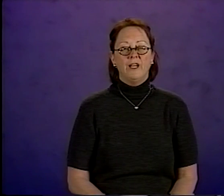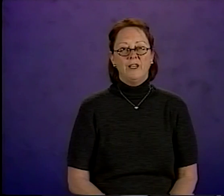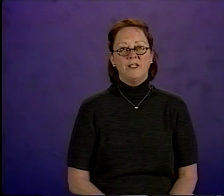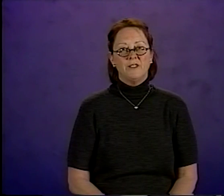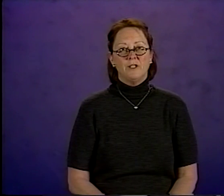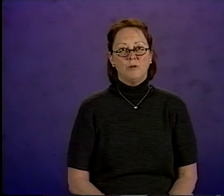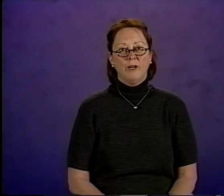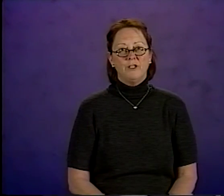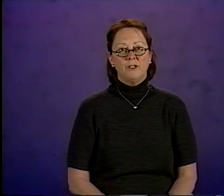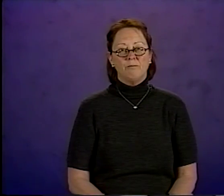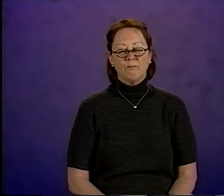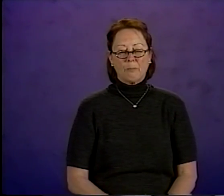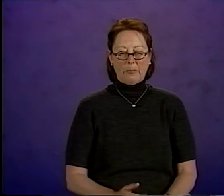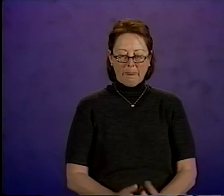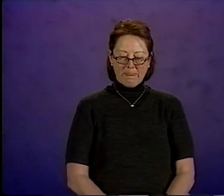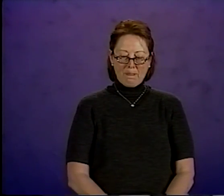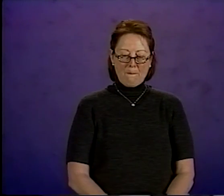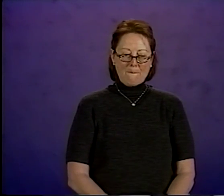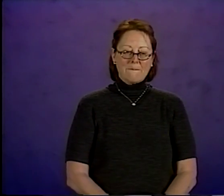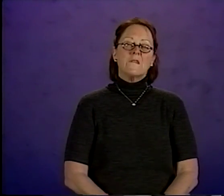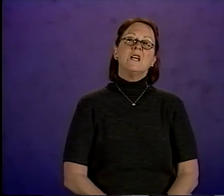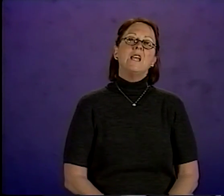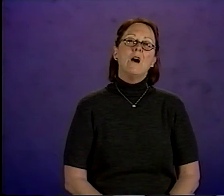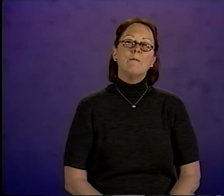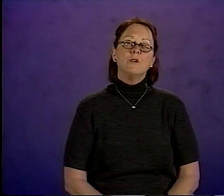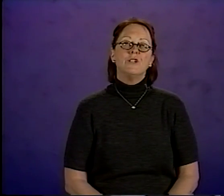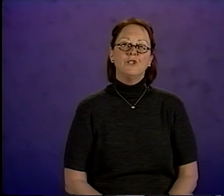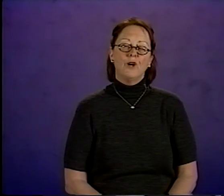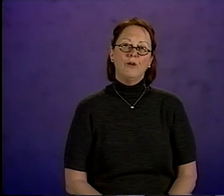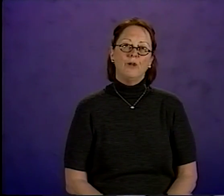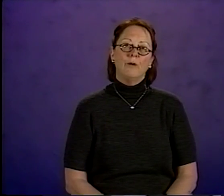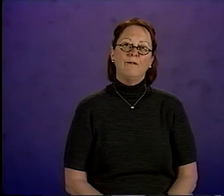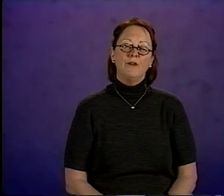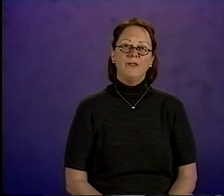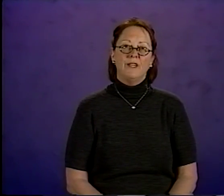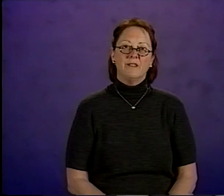in this situation. Now I'm gonna show you a few things